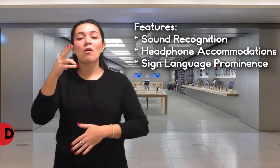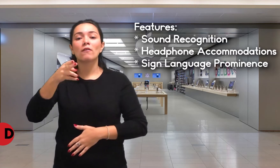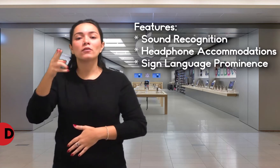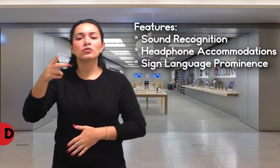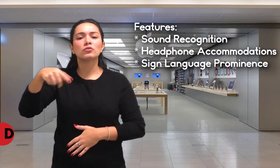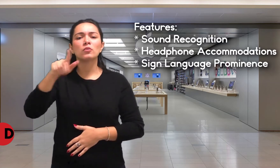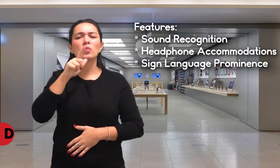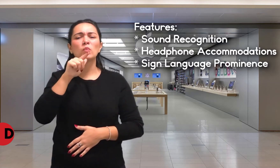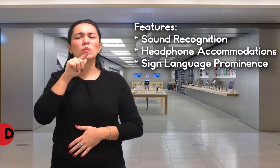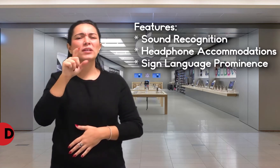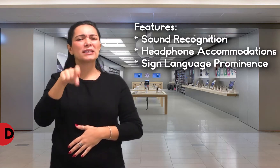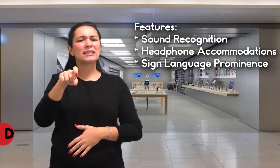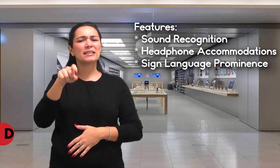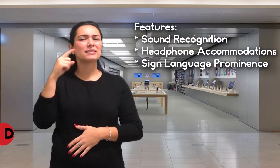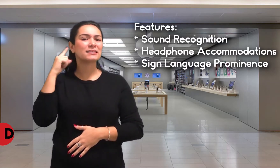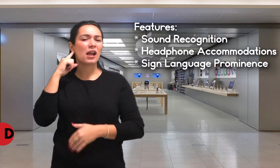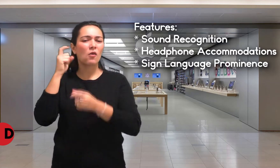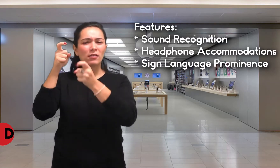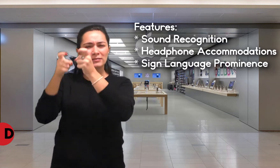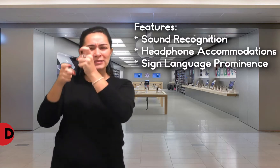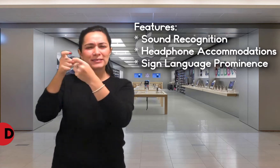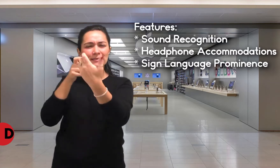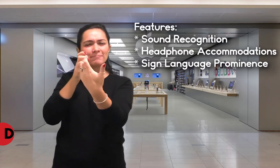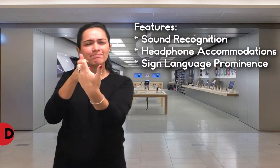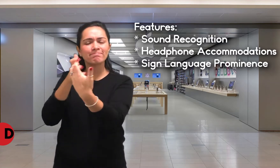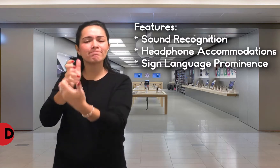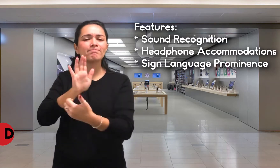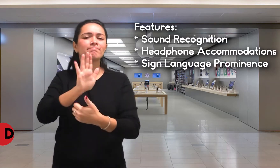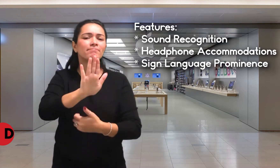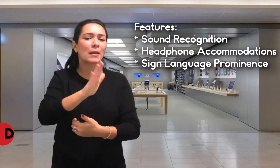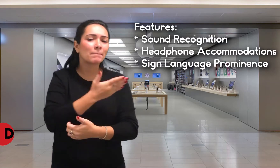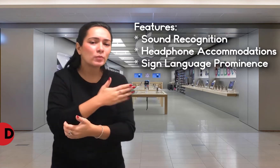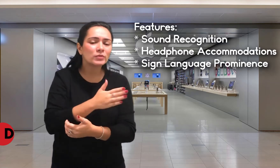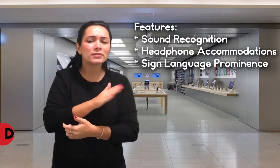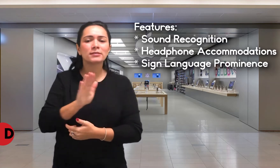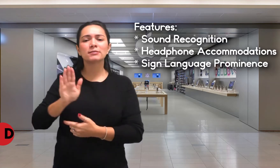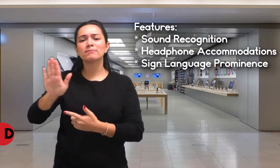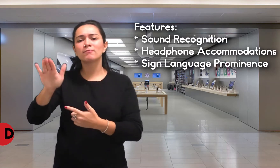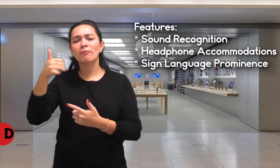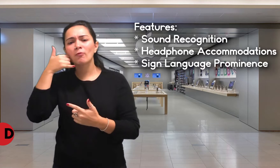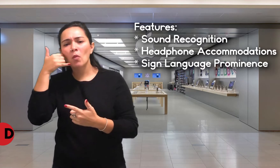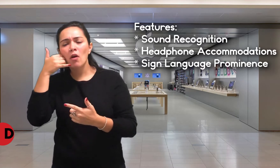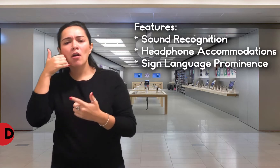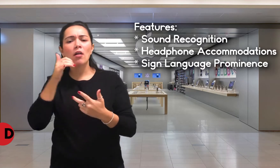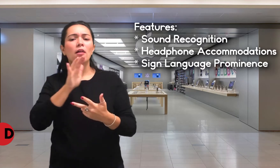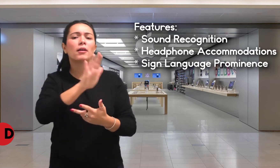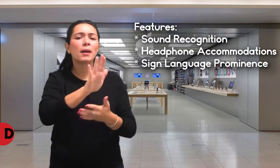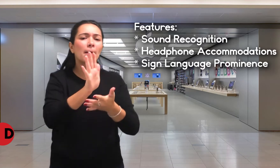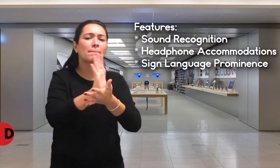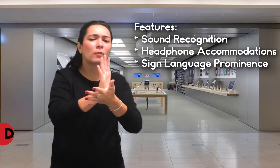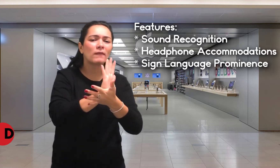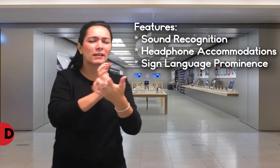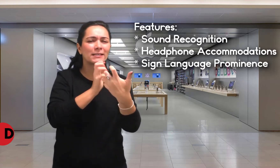Hard-of-Hearing people who can hear to adjust sounds - music,